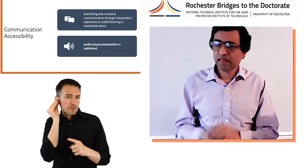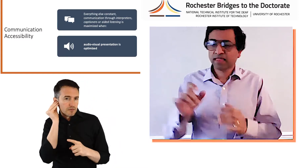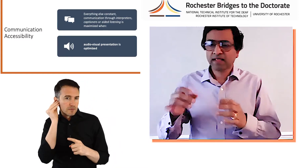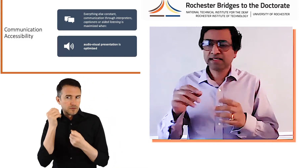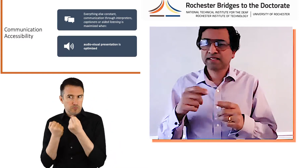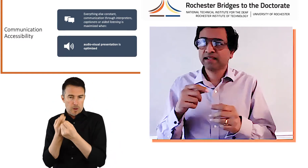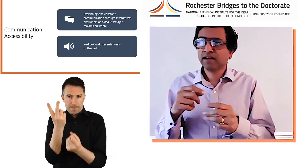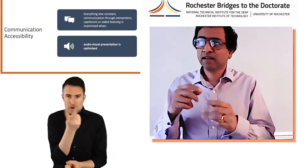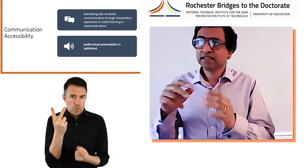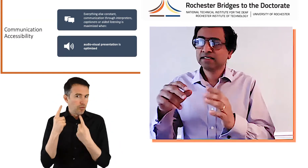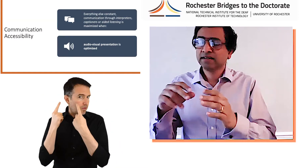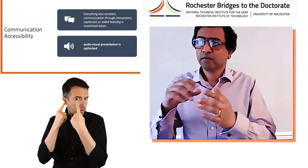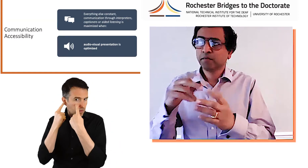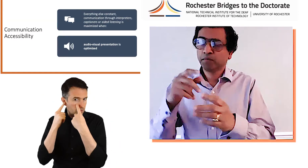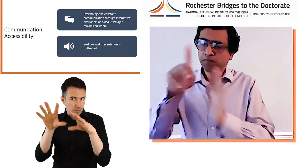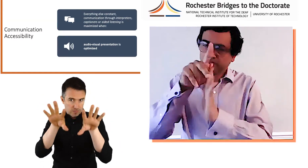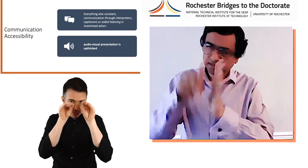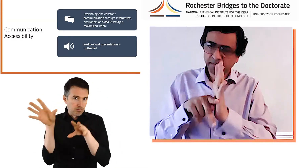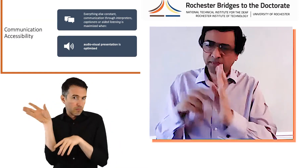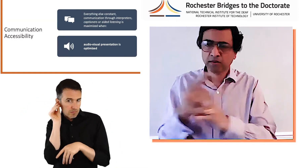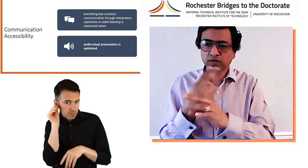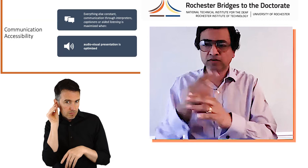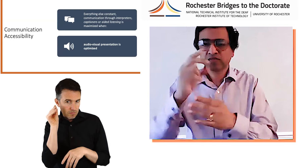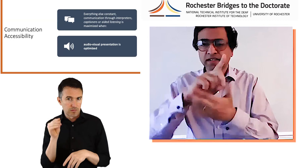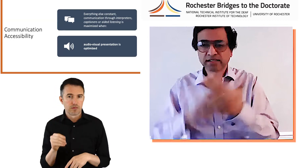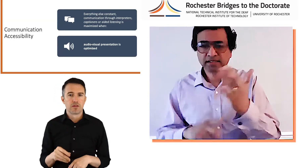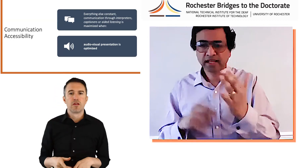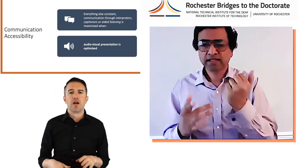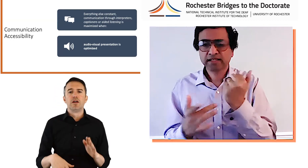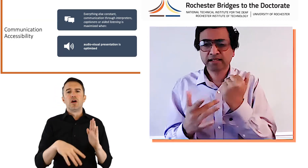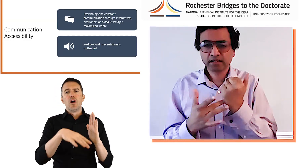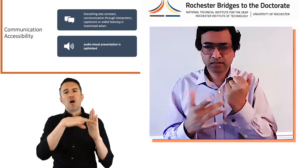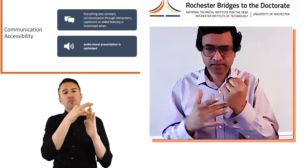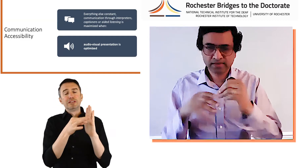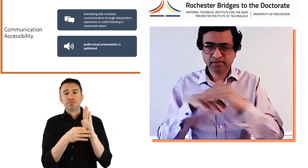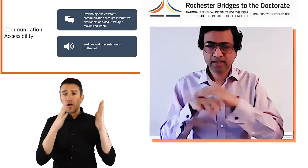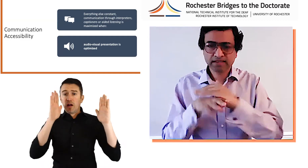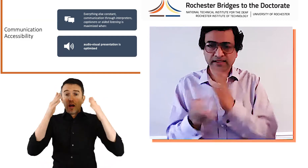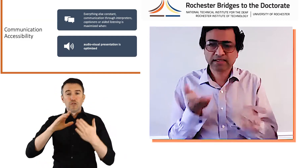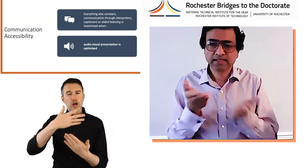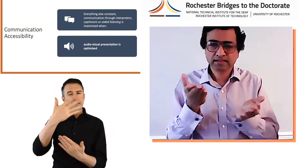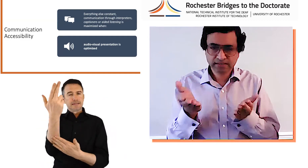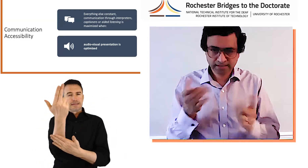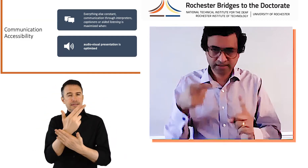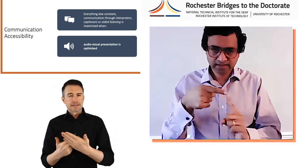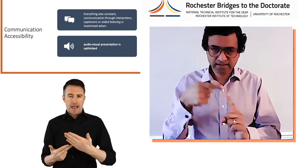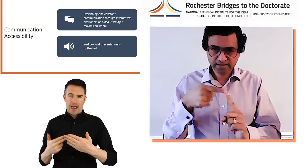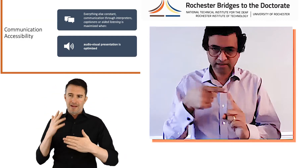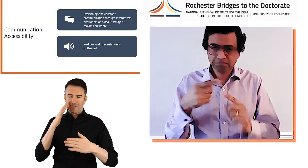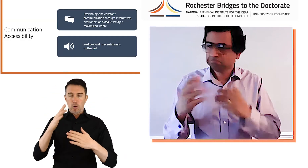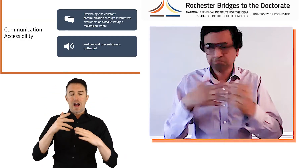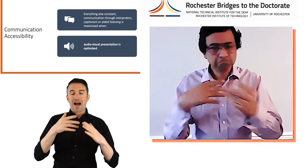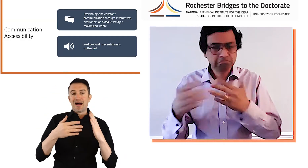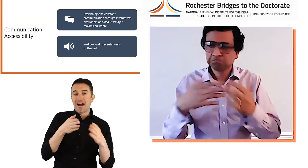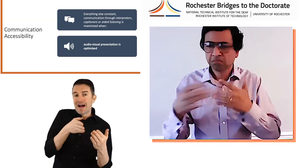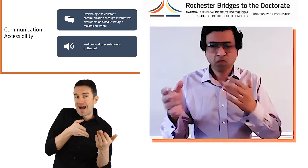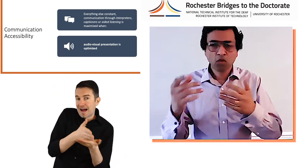So, what we see commonly across the board is there needs to be increased support for both expression and reception